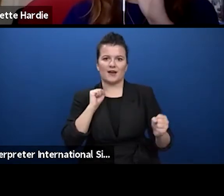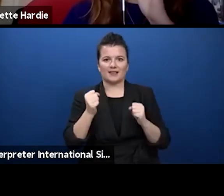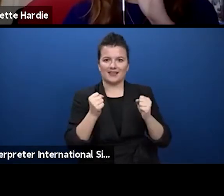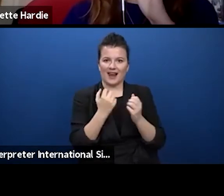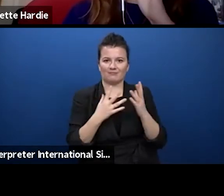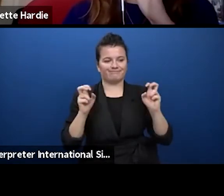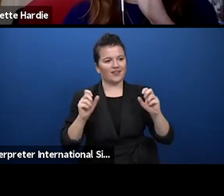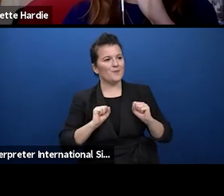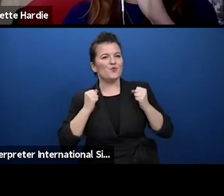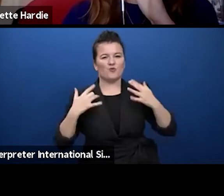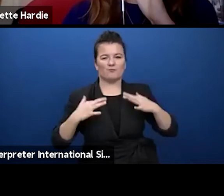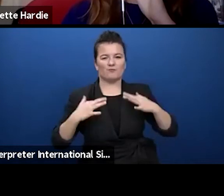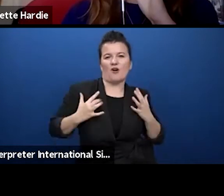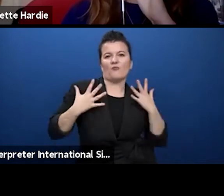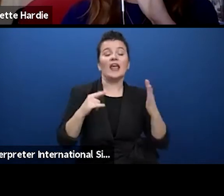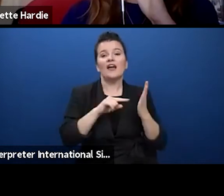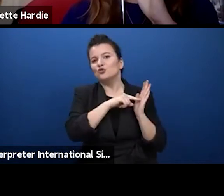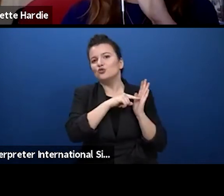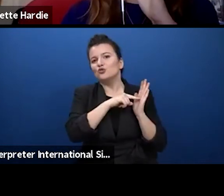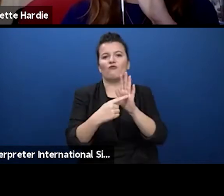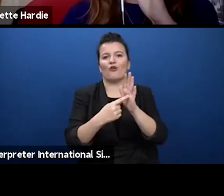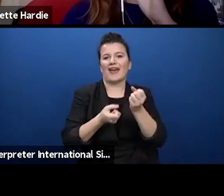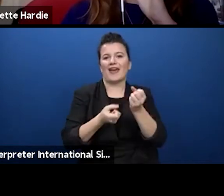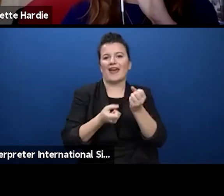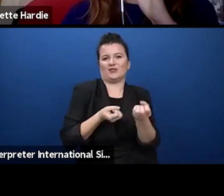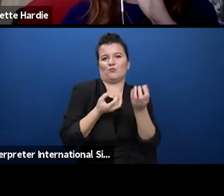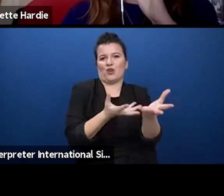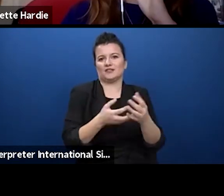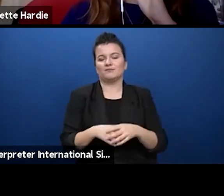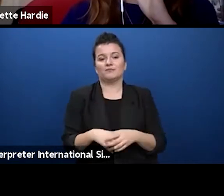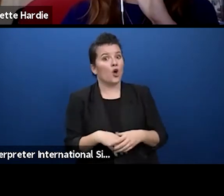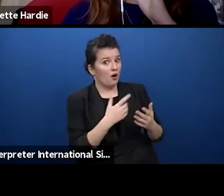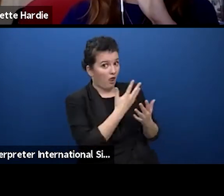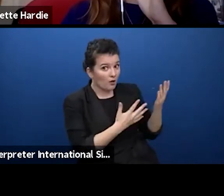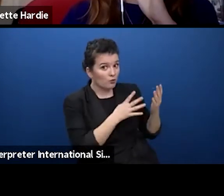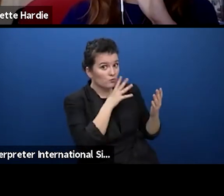language. My language is like okay well because i use both no, I mean I use also like a lot of text,